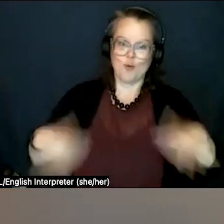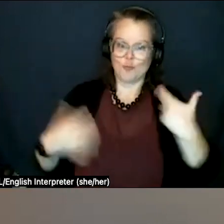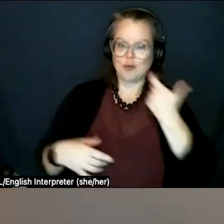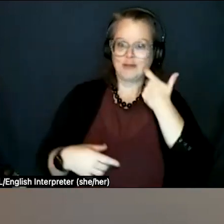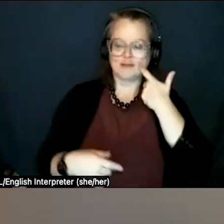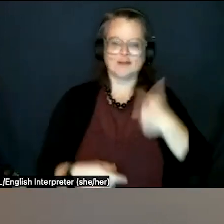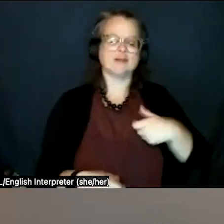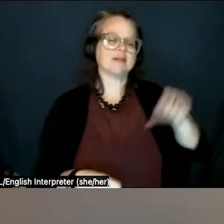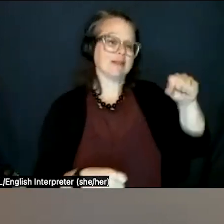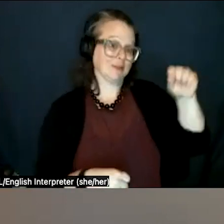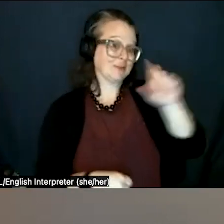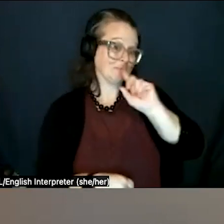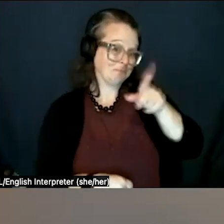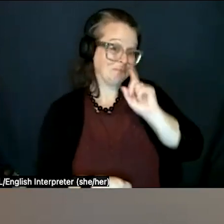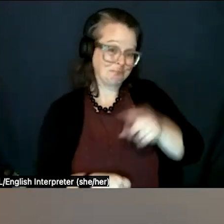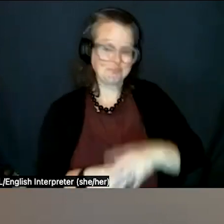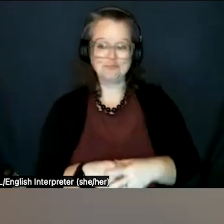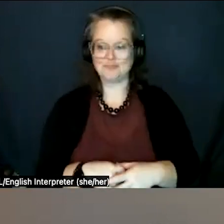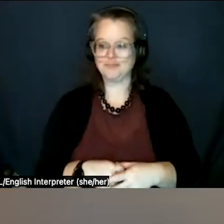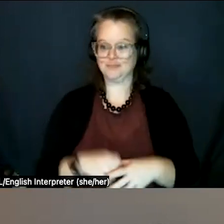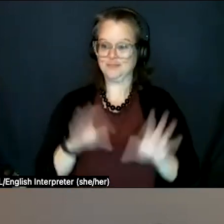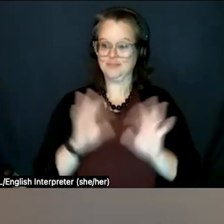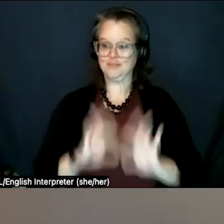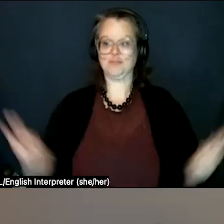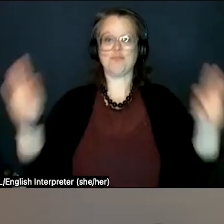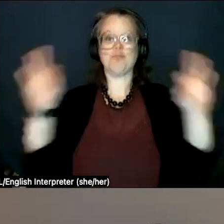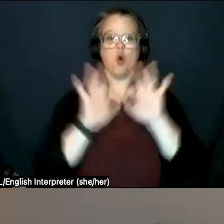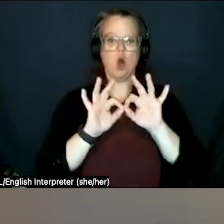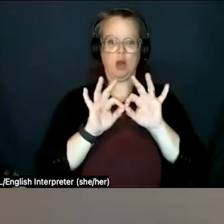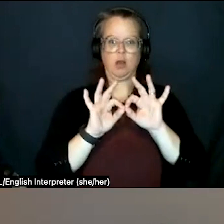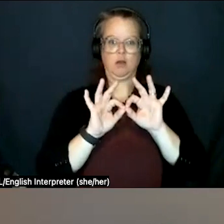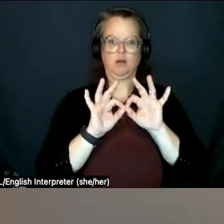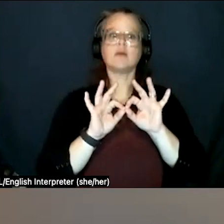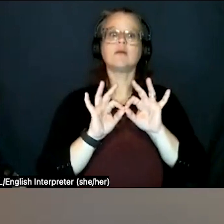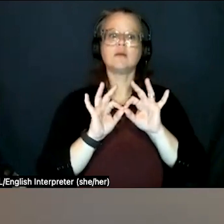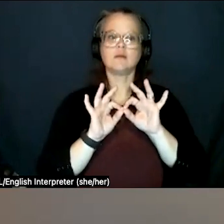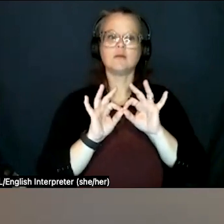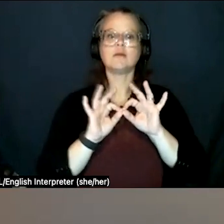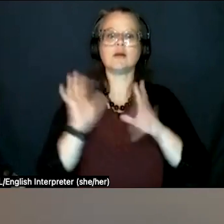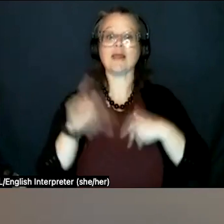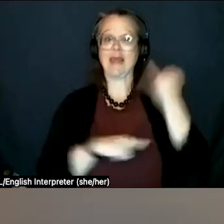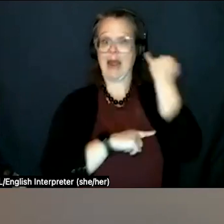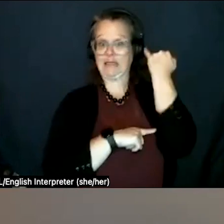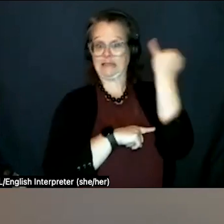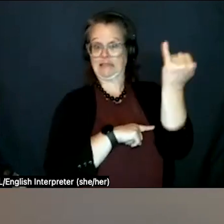key is that you bring people in at the beginning when you're discussing change. I think it's